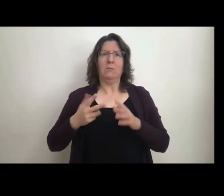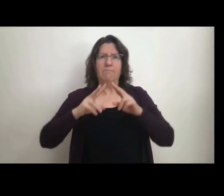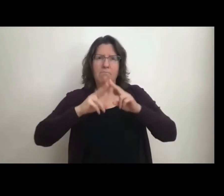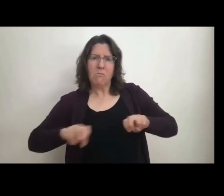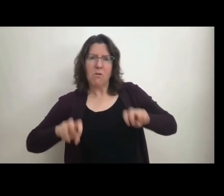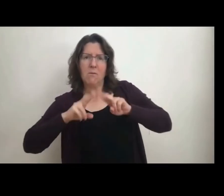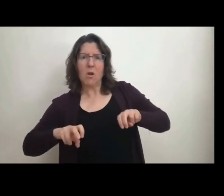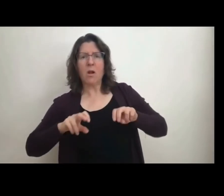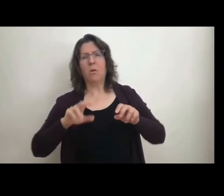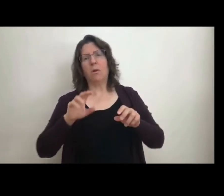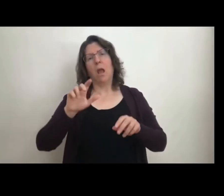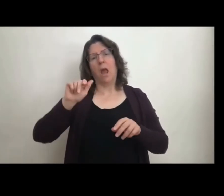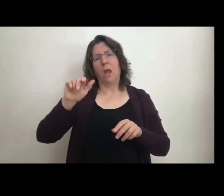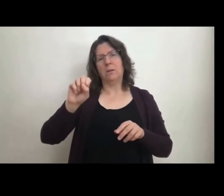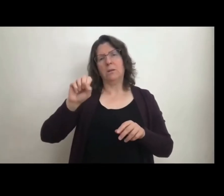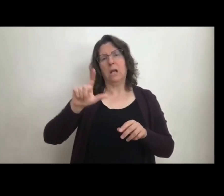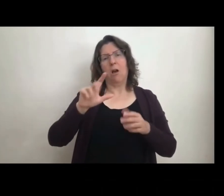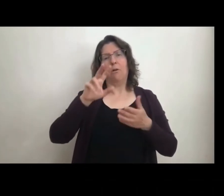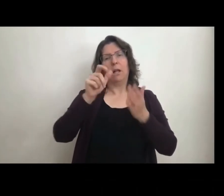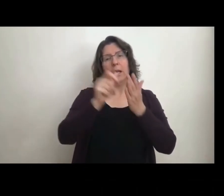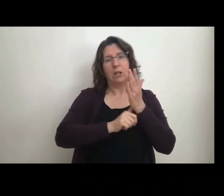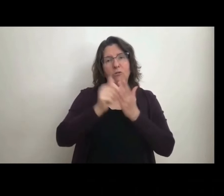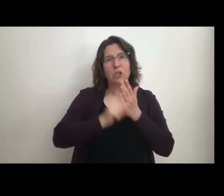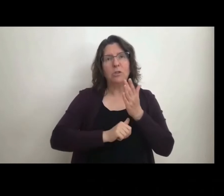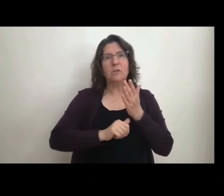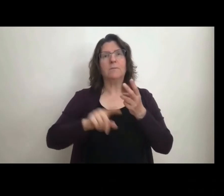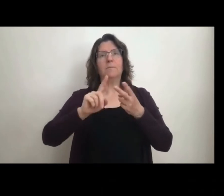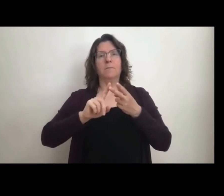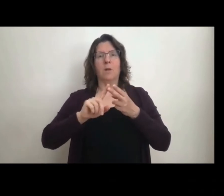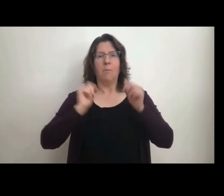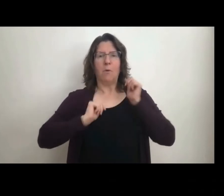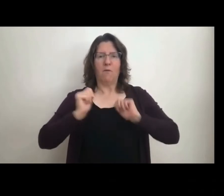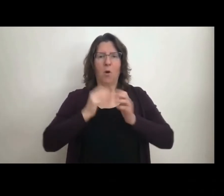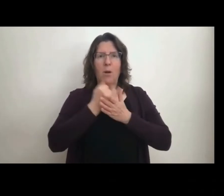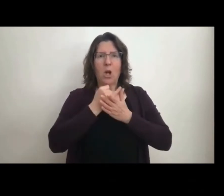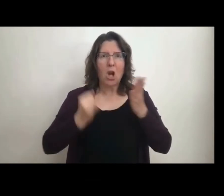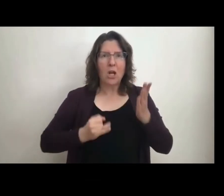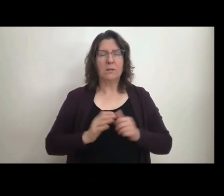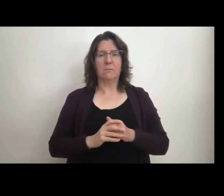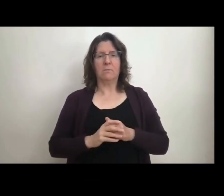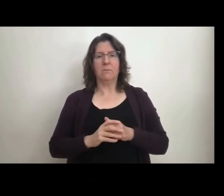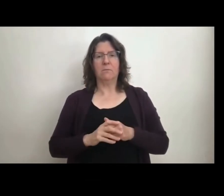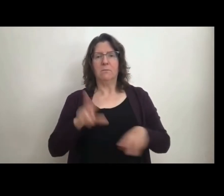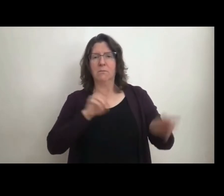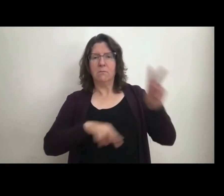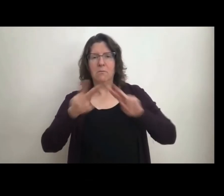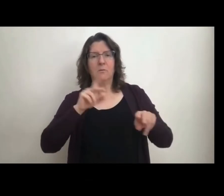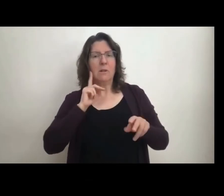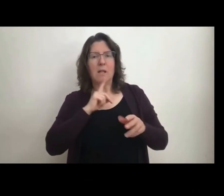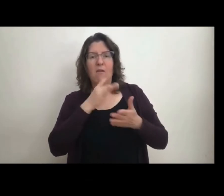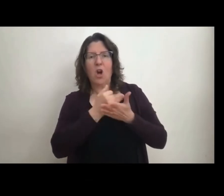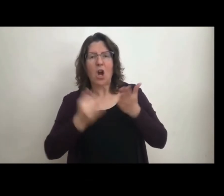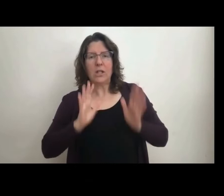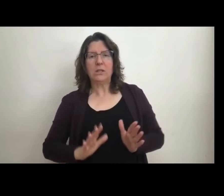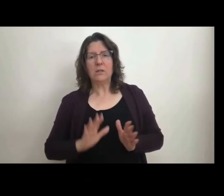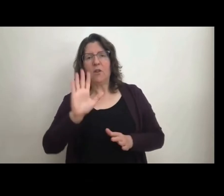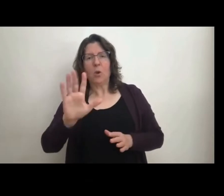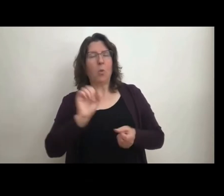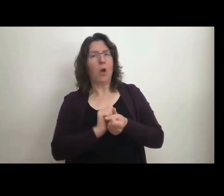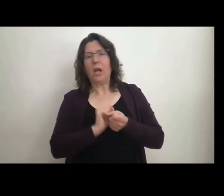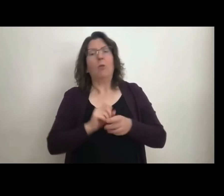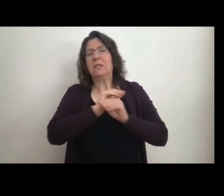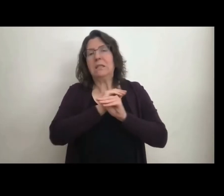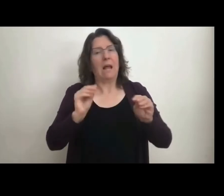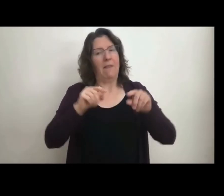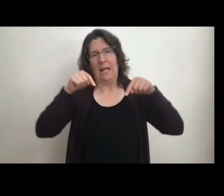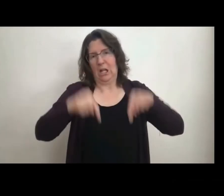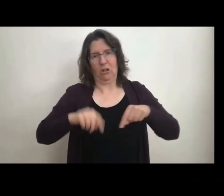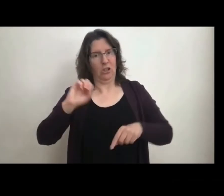The three of us researched ASL literature, ASL performing arts, and visual arts by deaf artists.